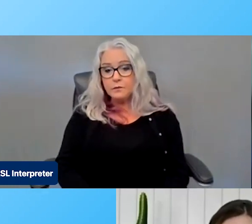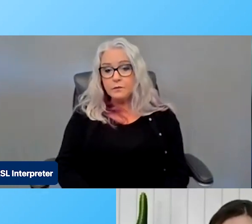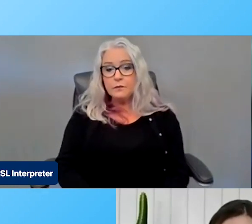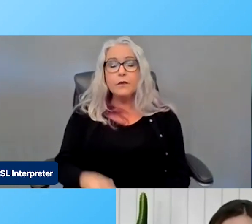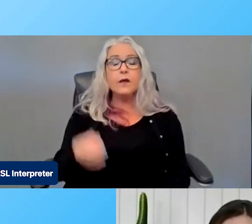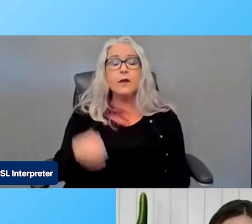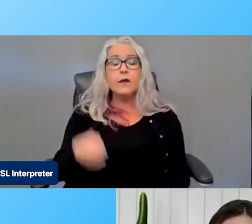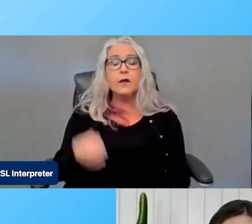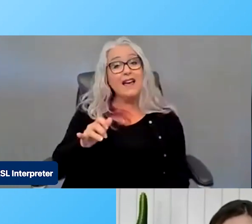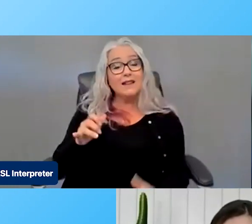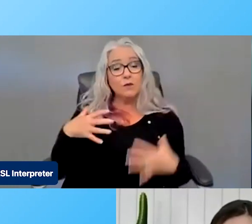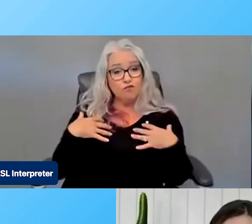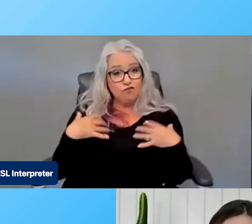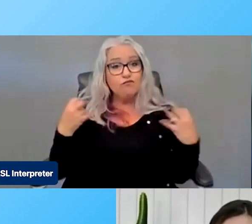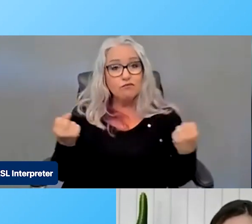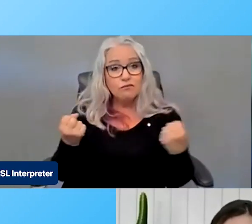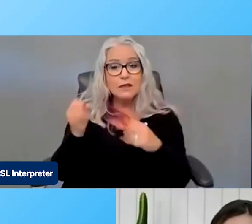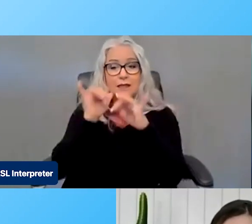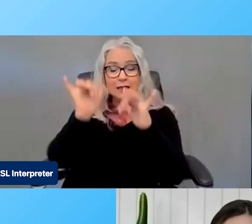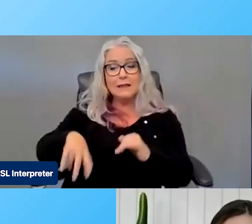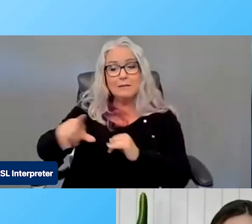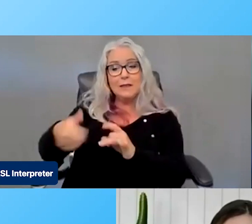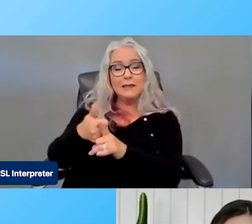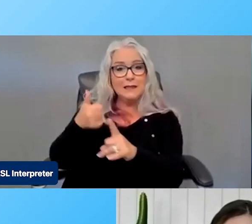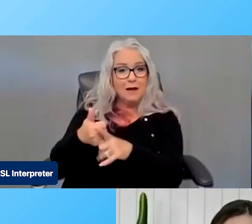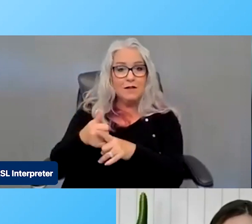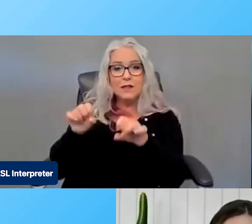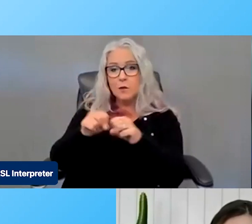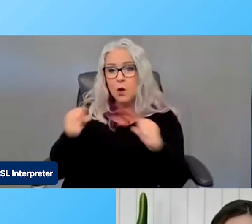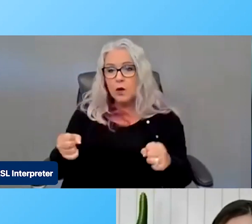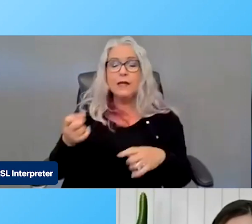this process, the administrative and judicial arenas are also broken.